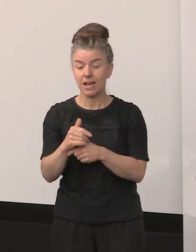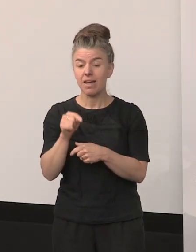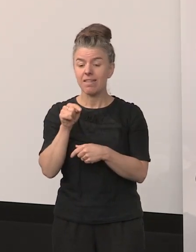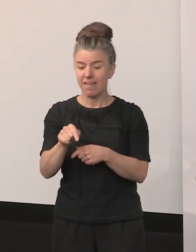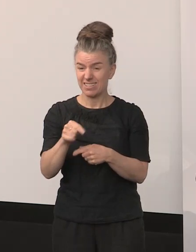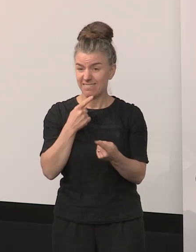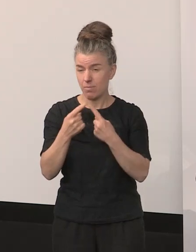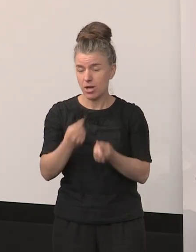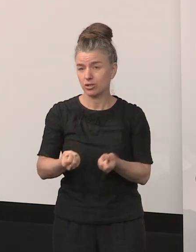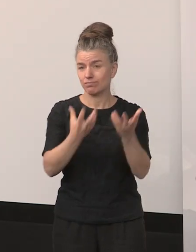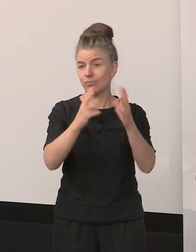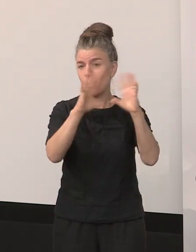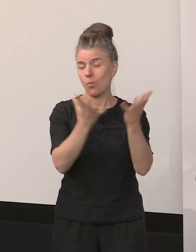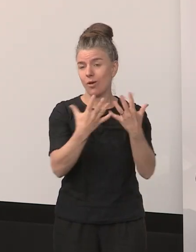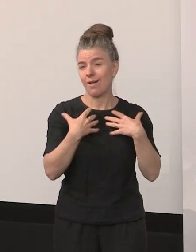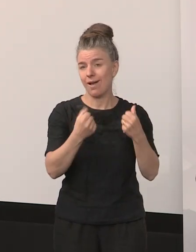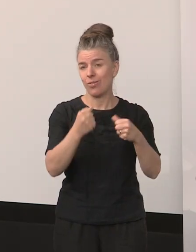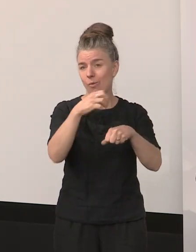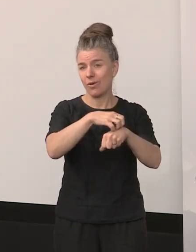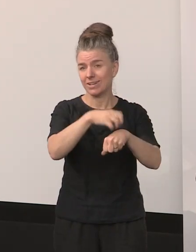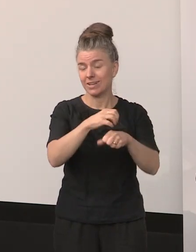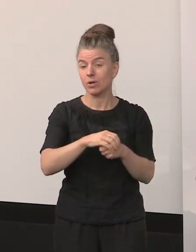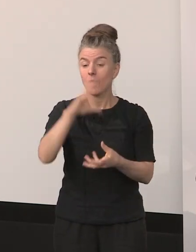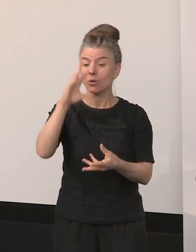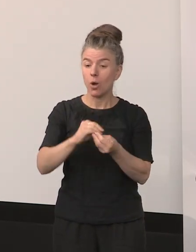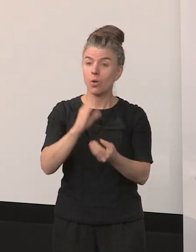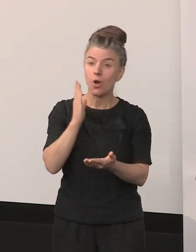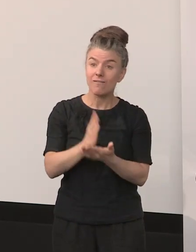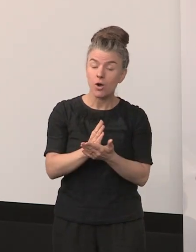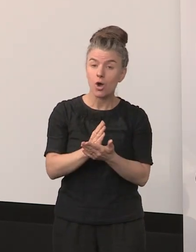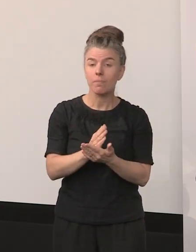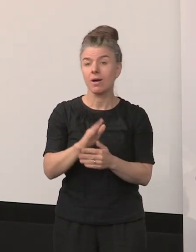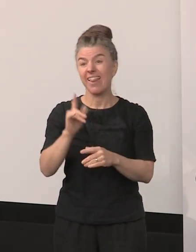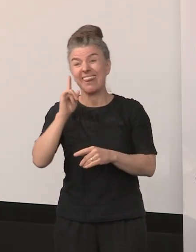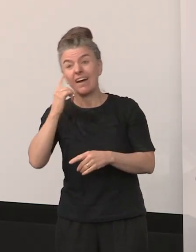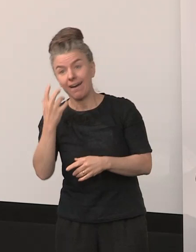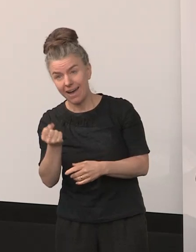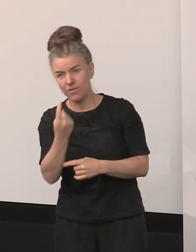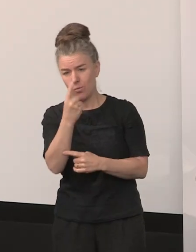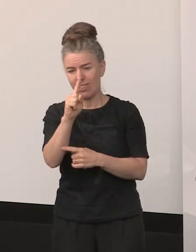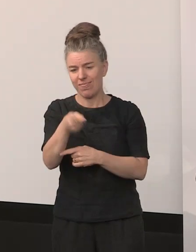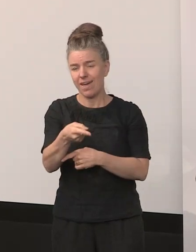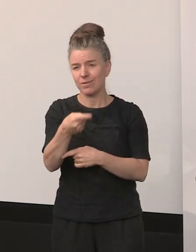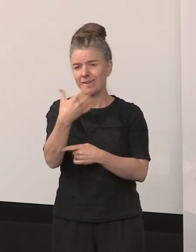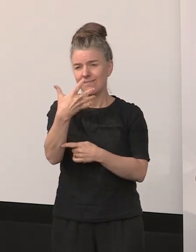one, so our confirmed case number is now 1,157. We will report the additional case through to the World Health